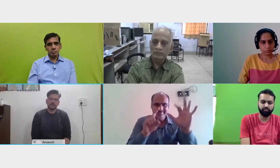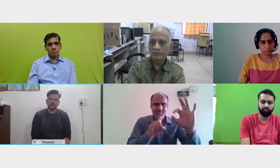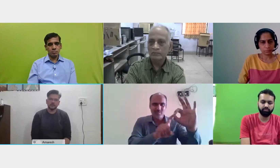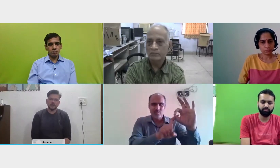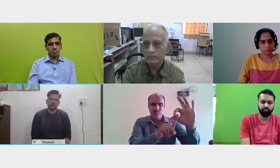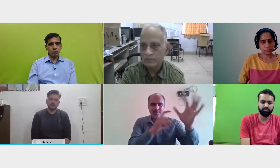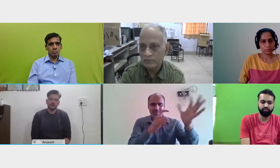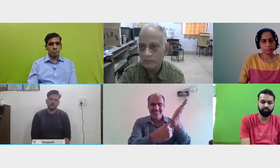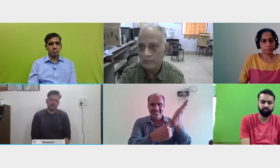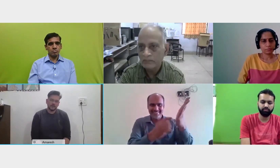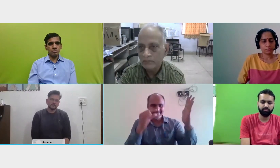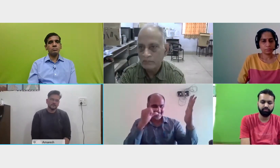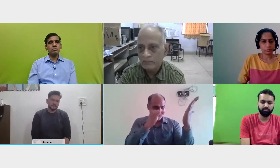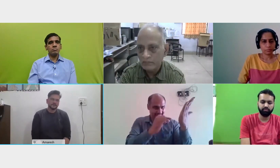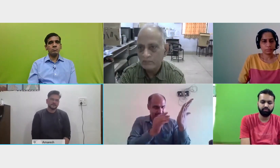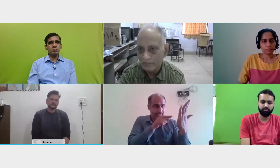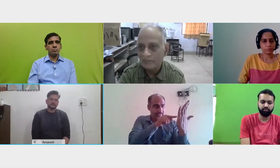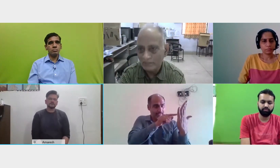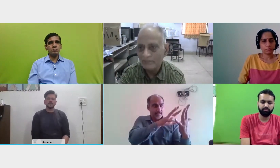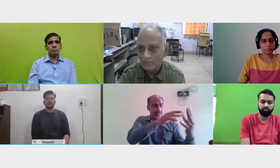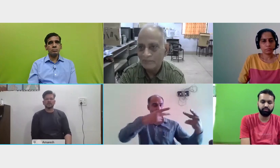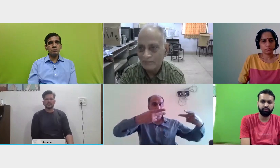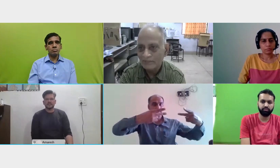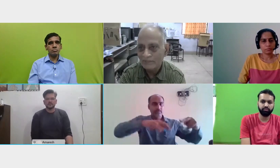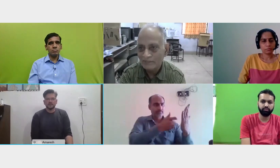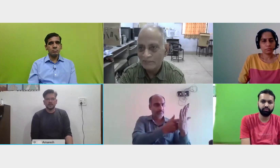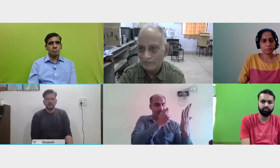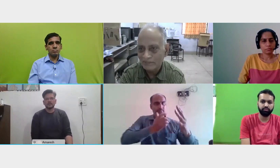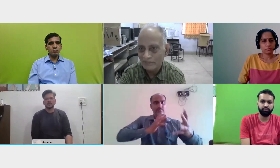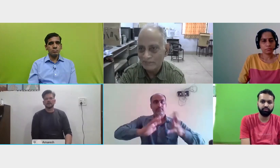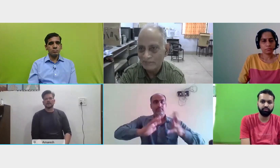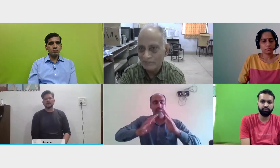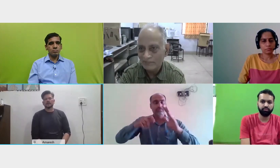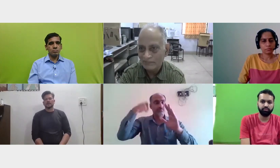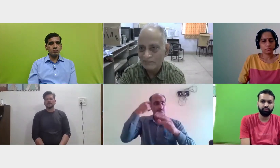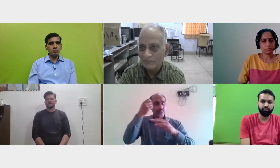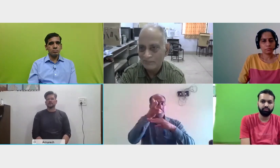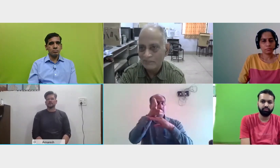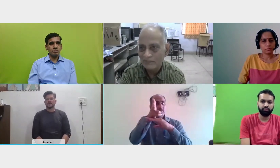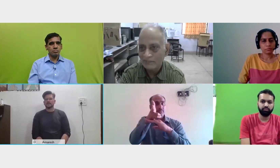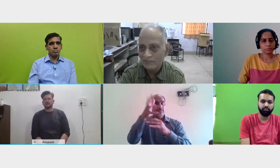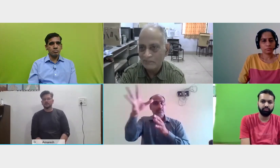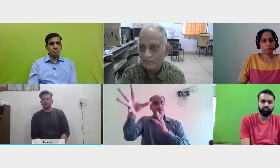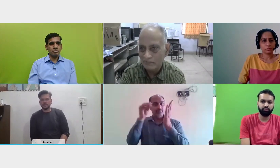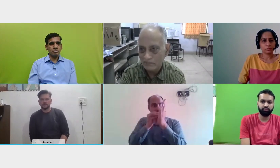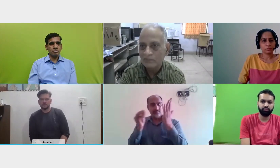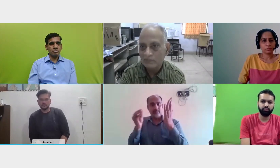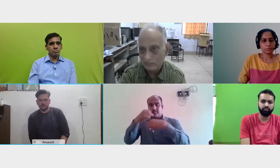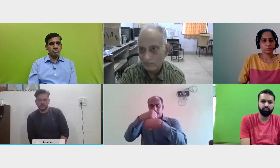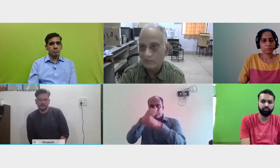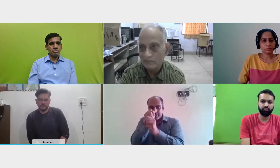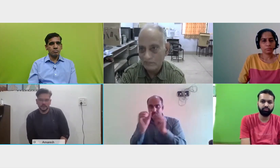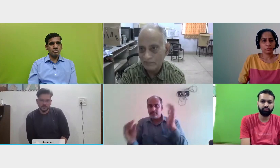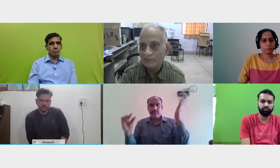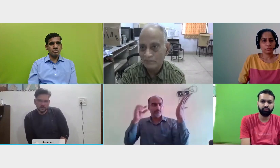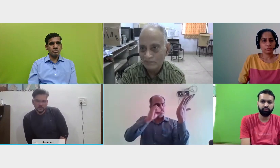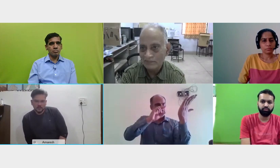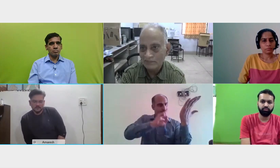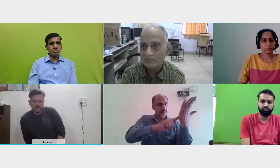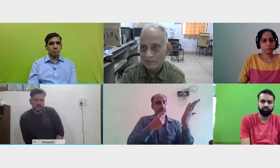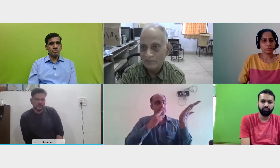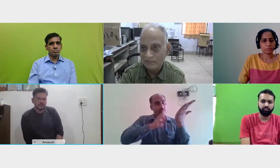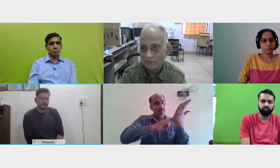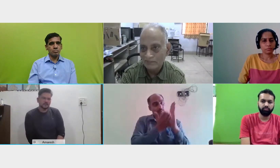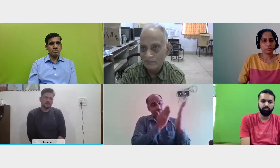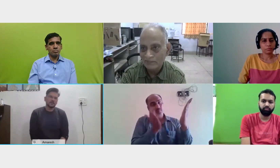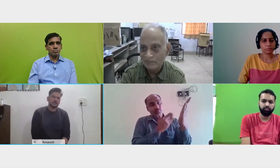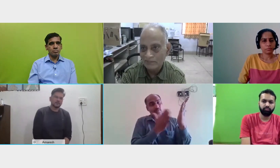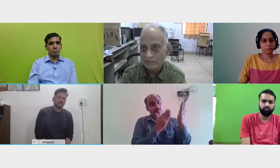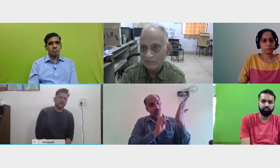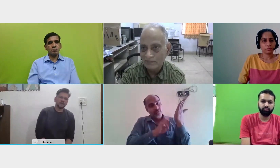they have a qr code on the textbook if you scan the code then you get the video for that